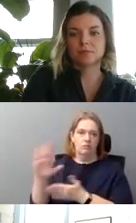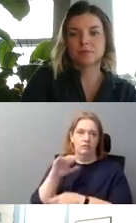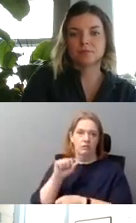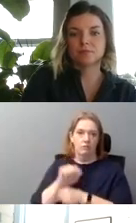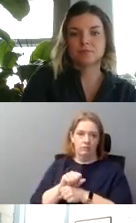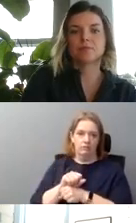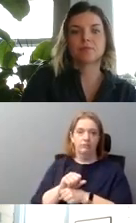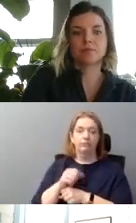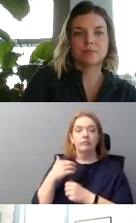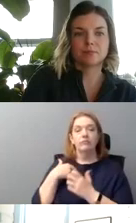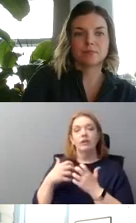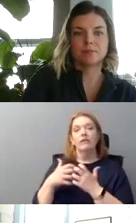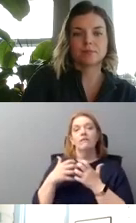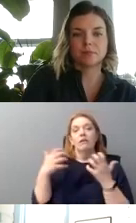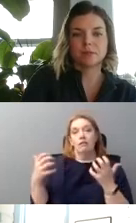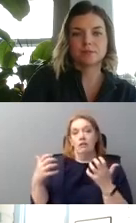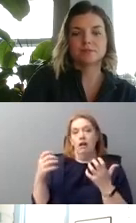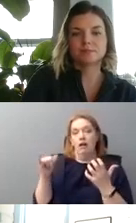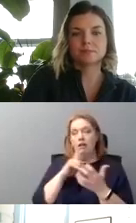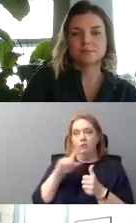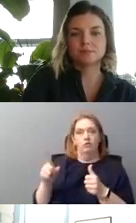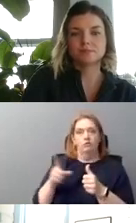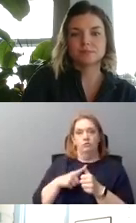work that was originally here like at Capp Street, acquired